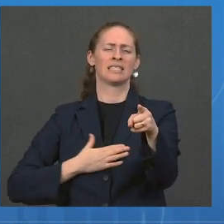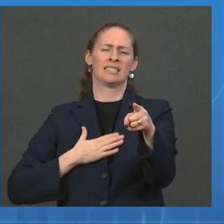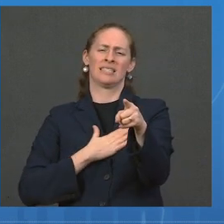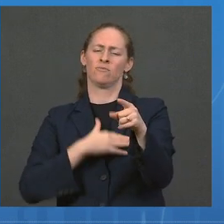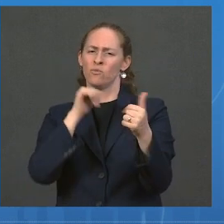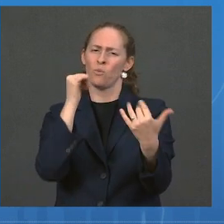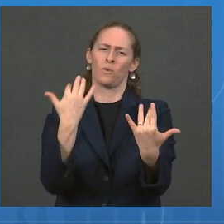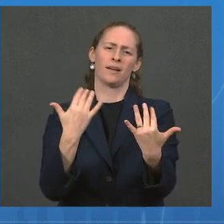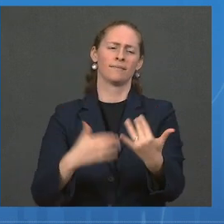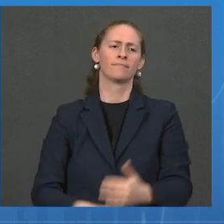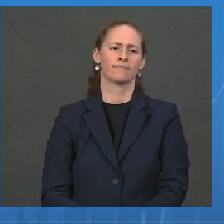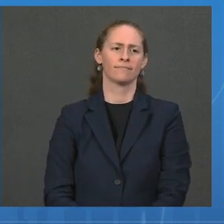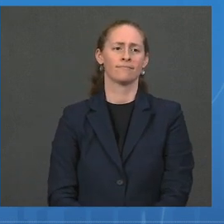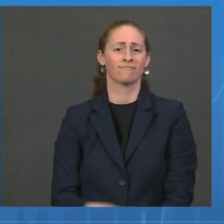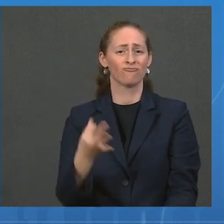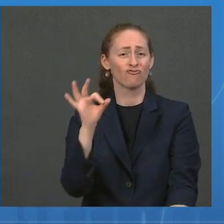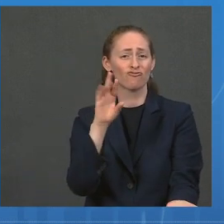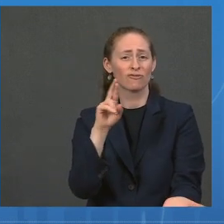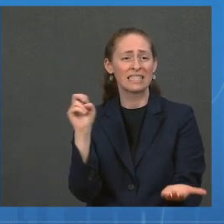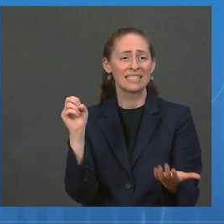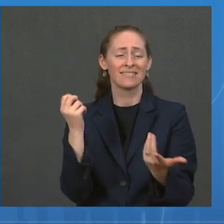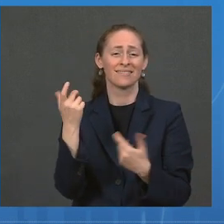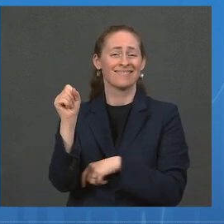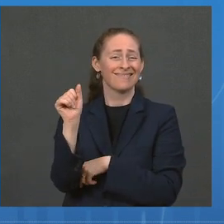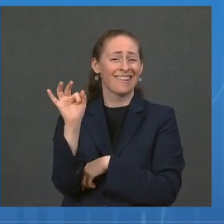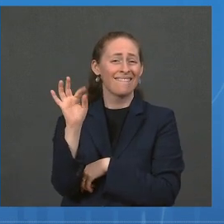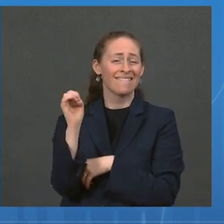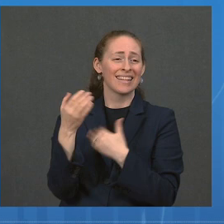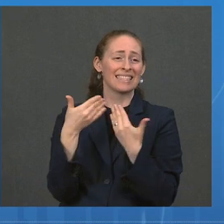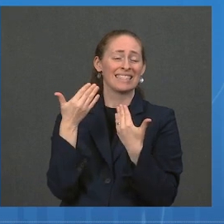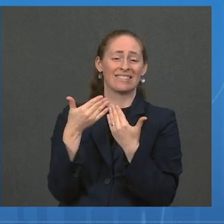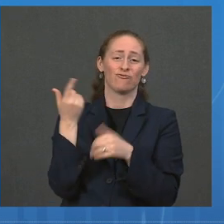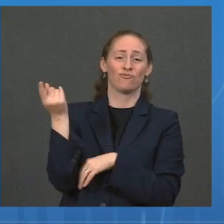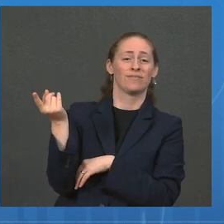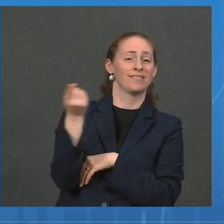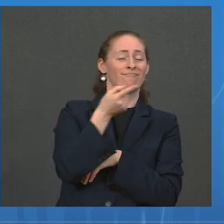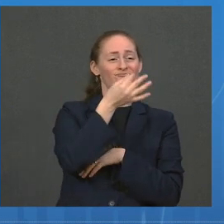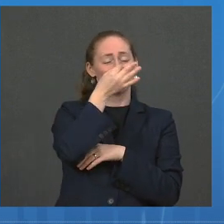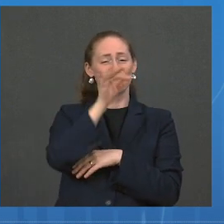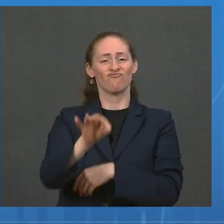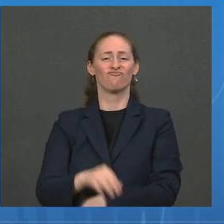It's free. It's safe. It's convenient. It will make us all safer